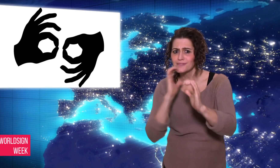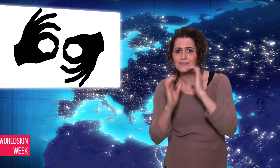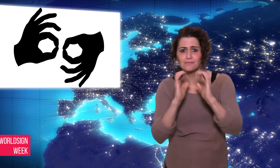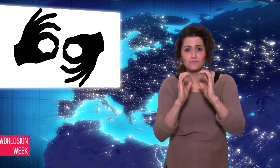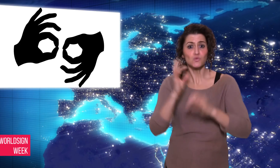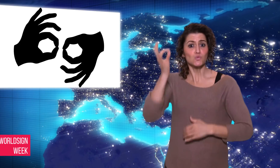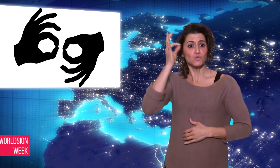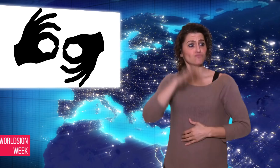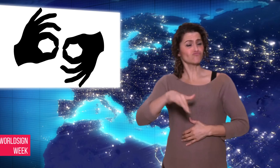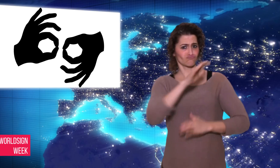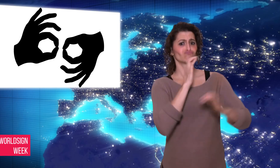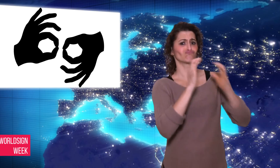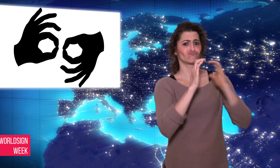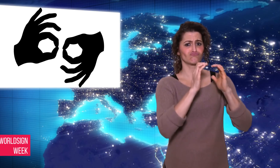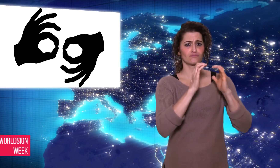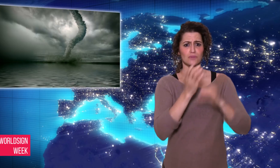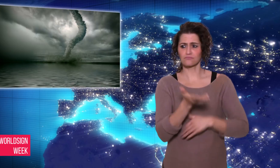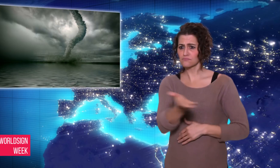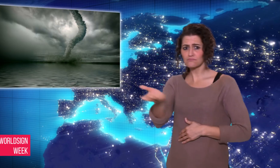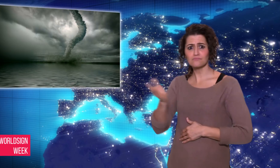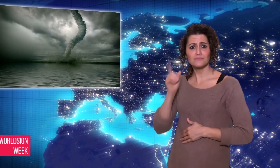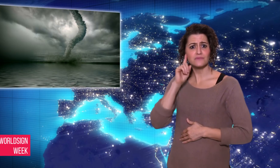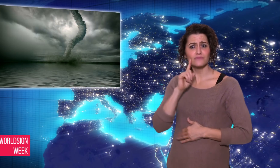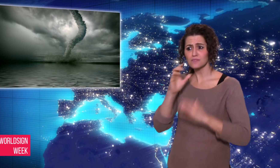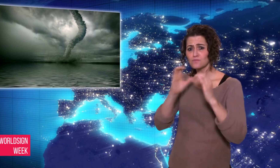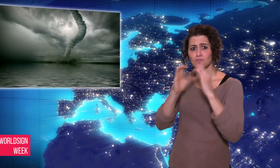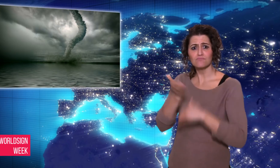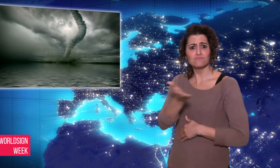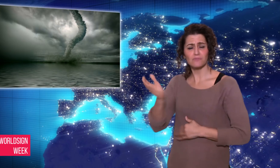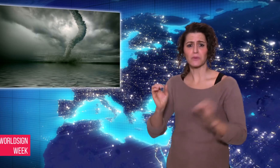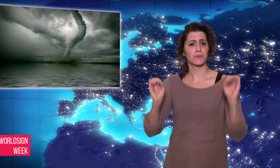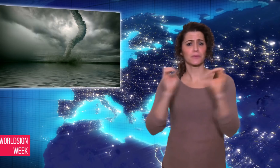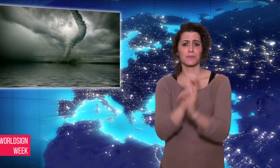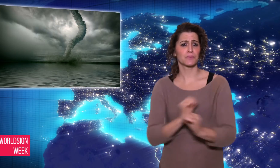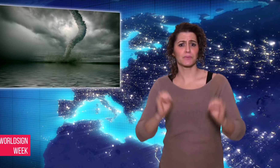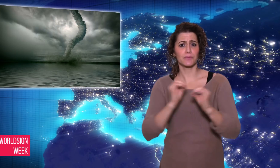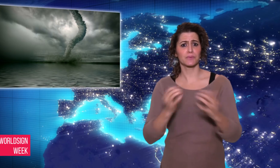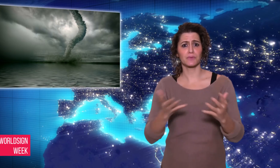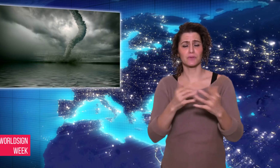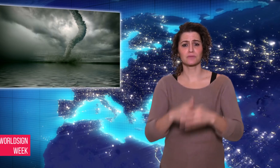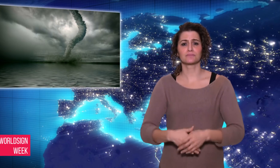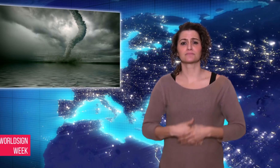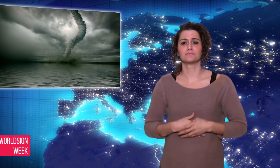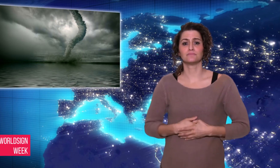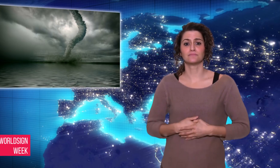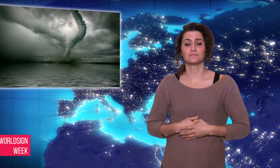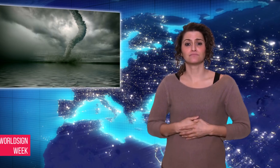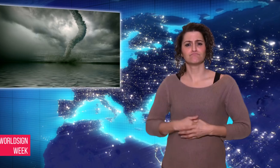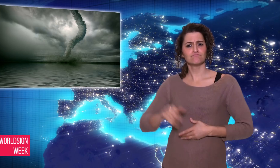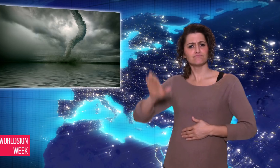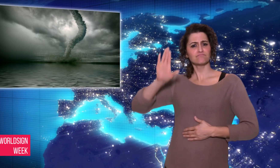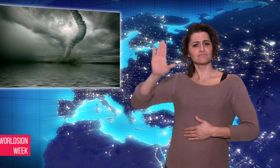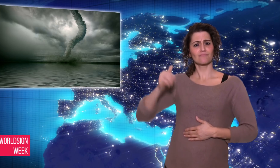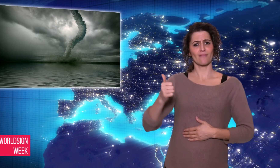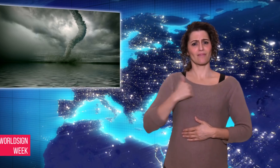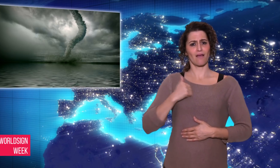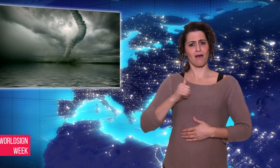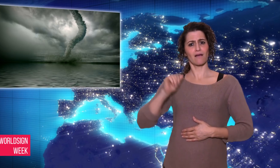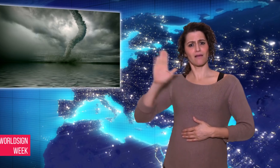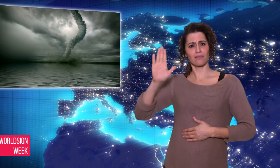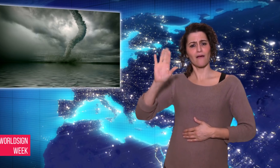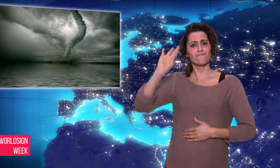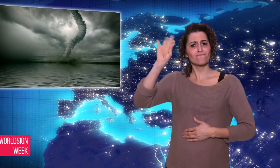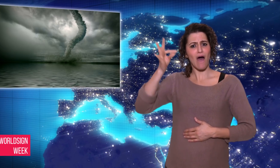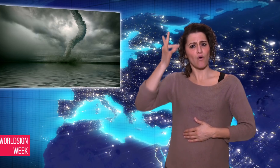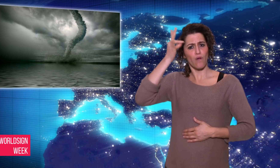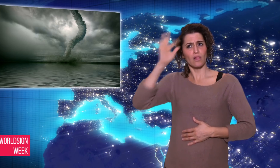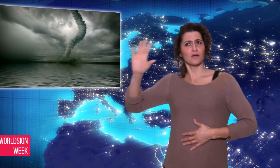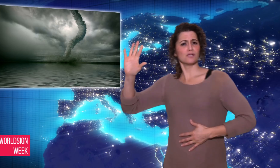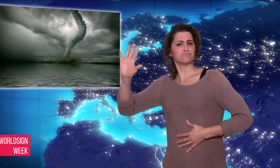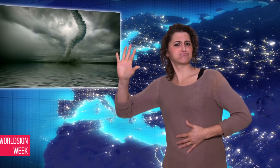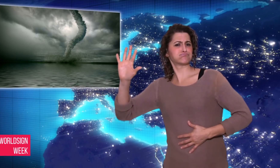it difficult to deliver orders of